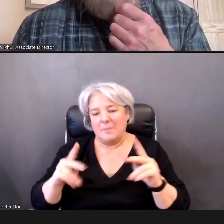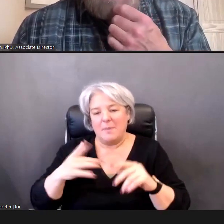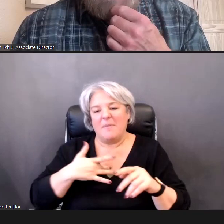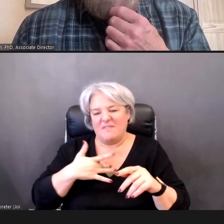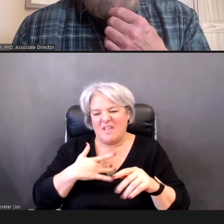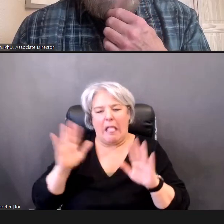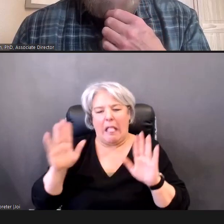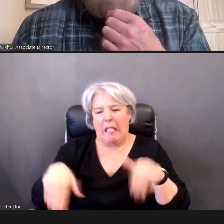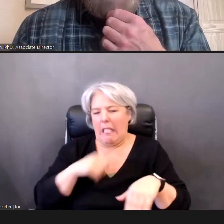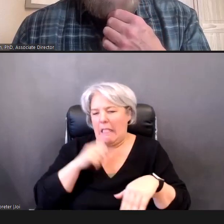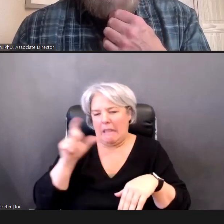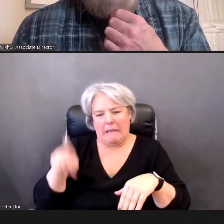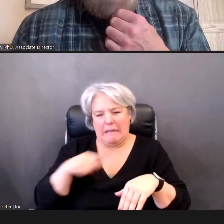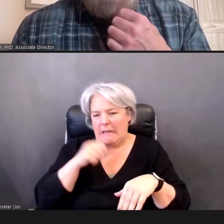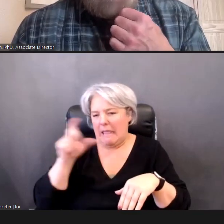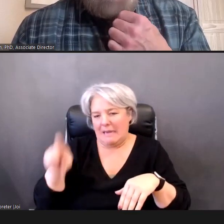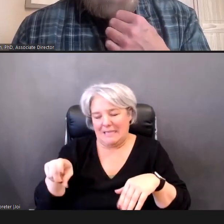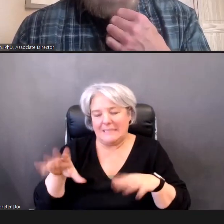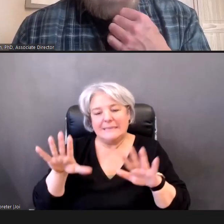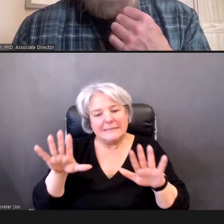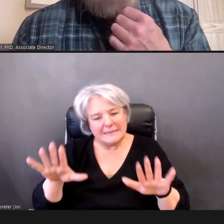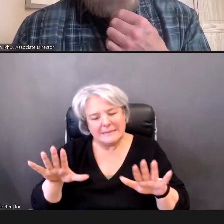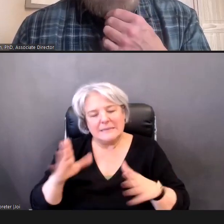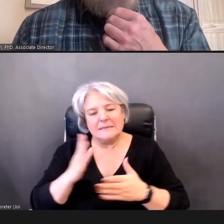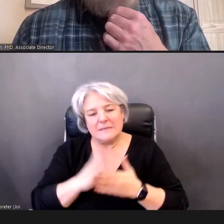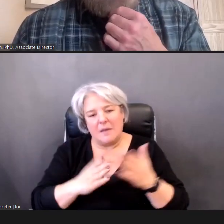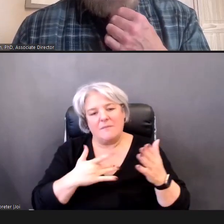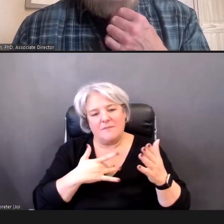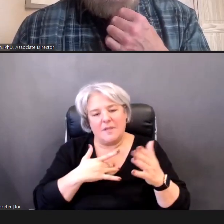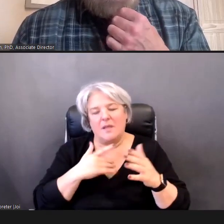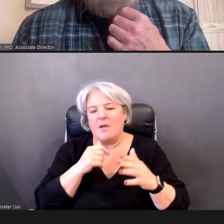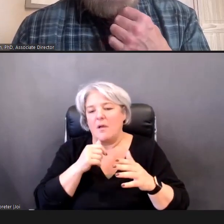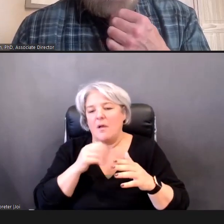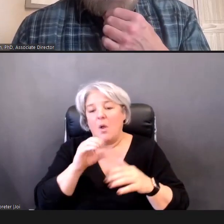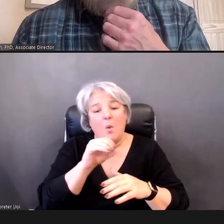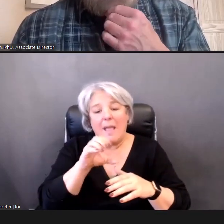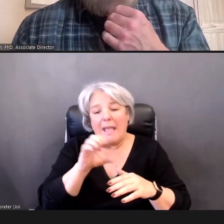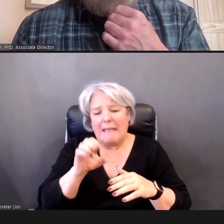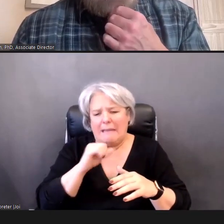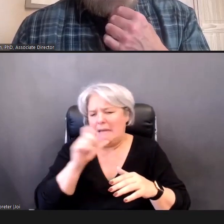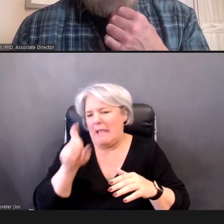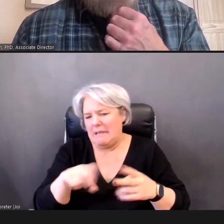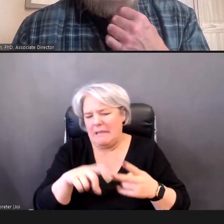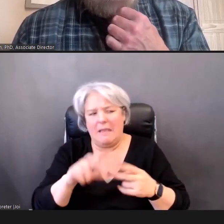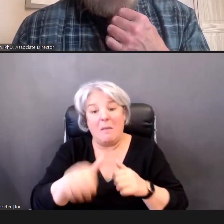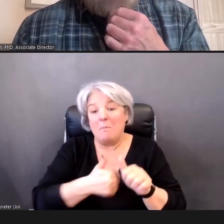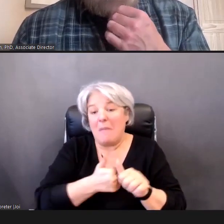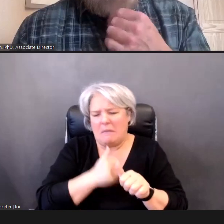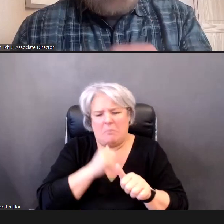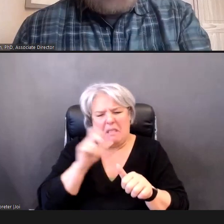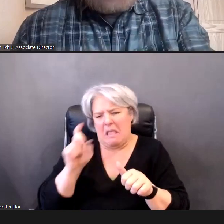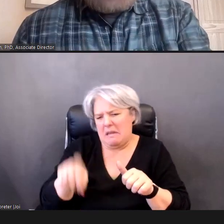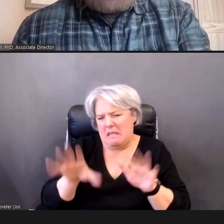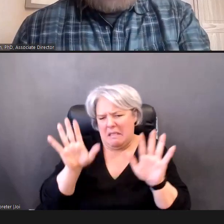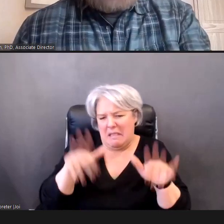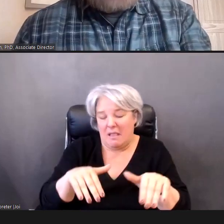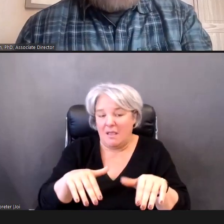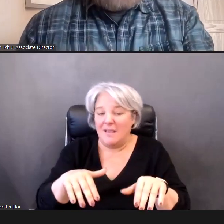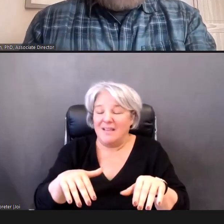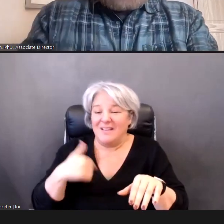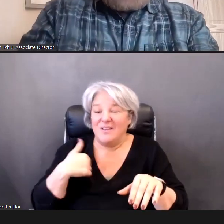we don't need um oae or a backup method